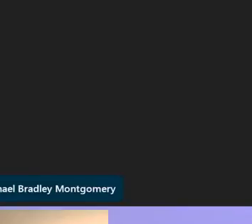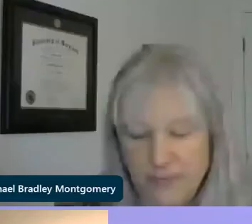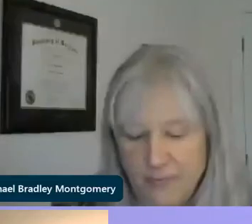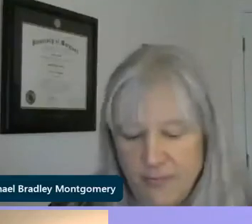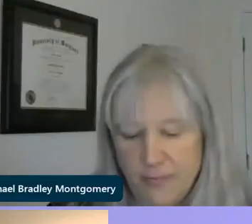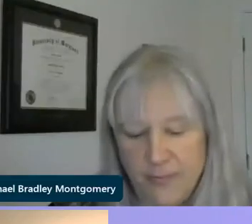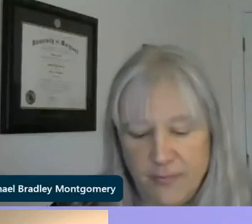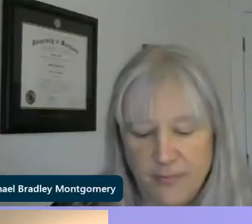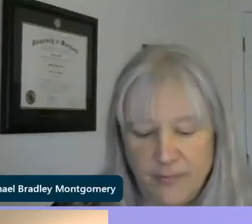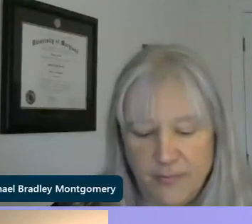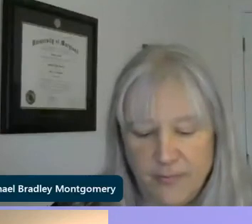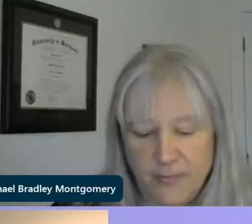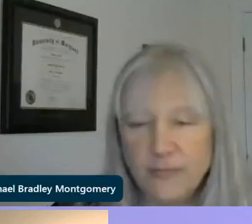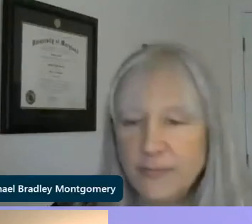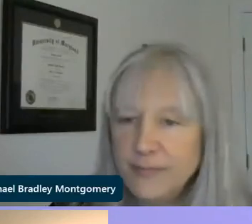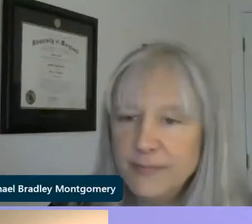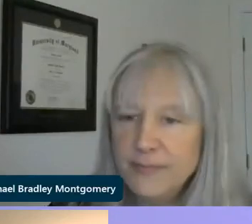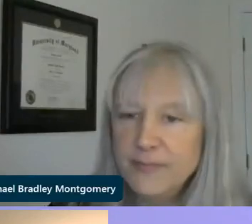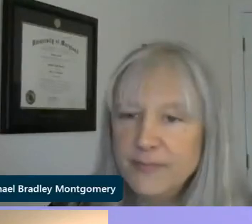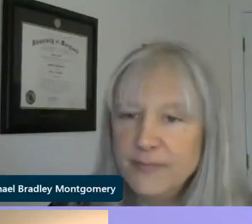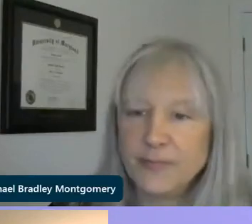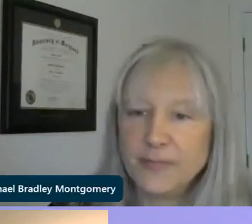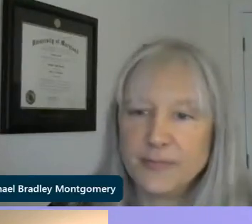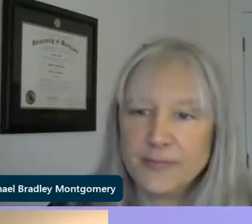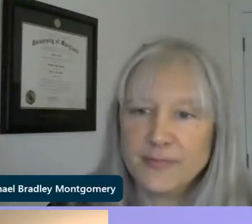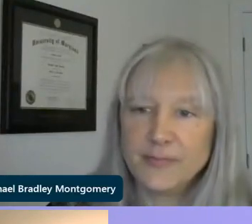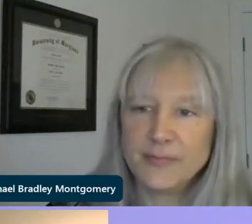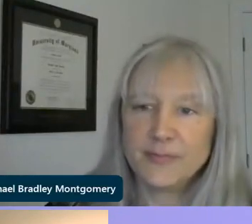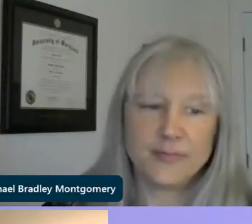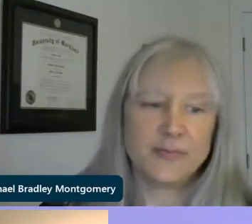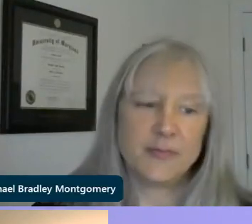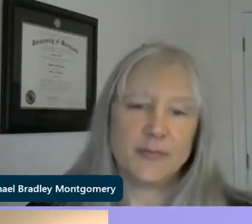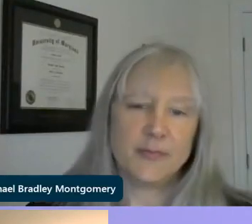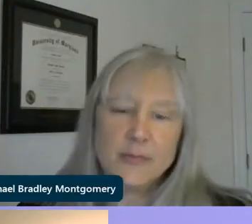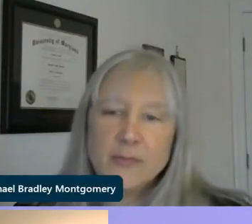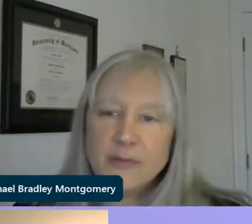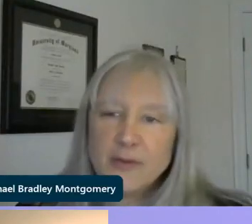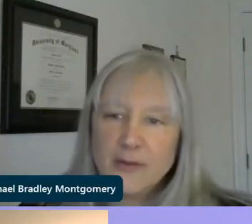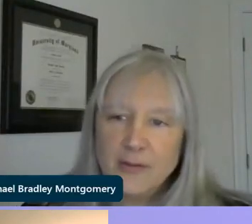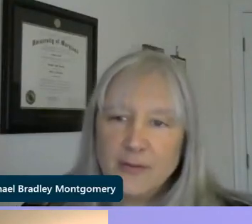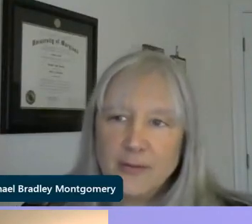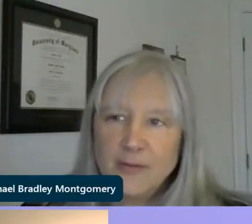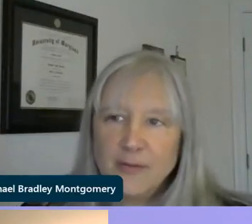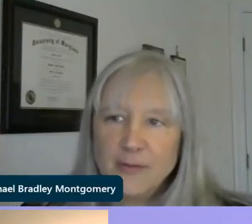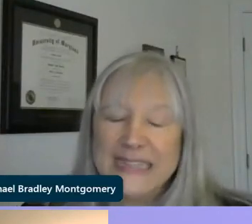But we've got, uh, time really for one quick question on